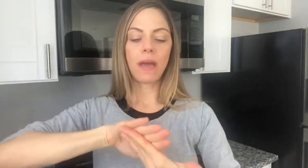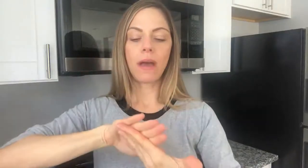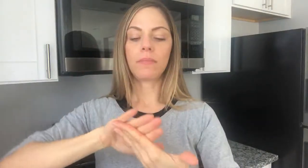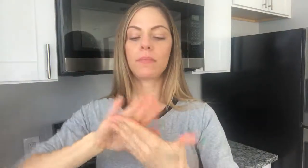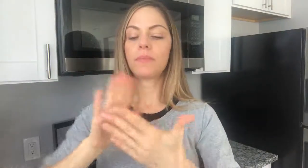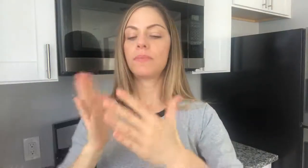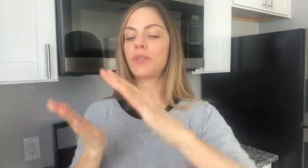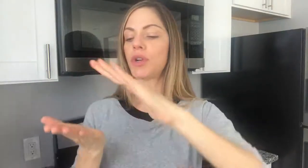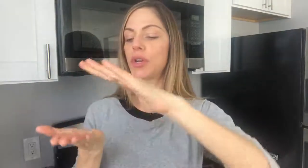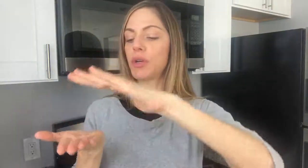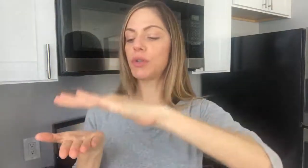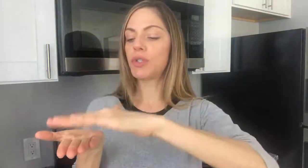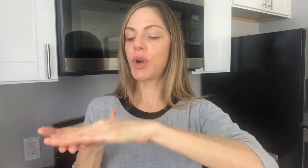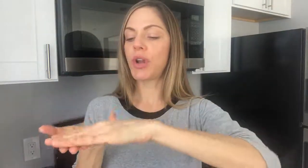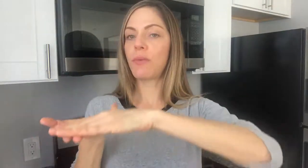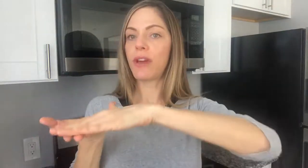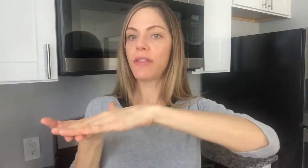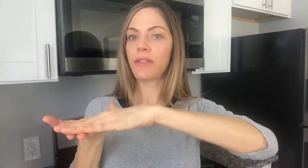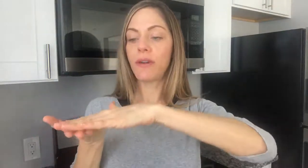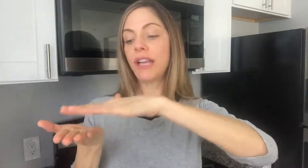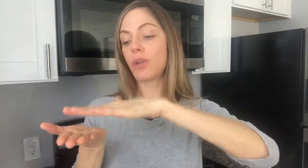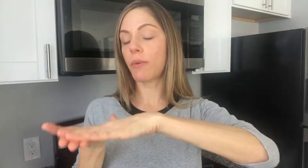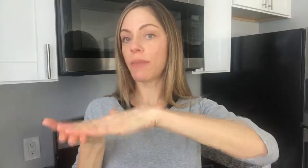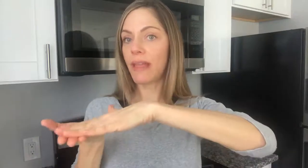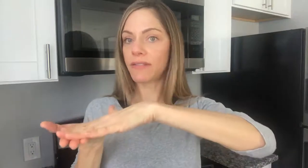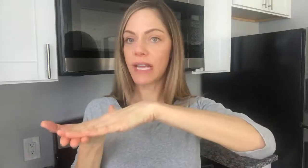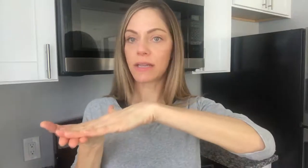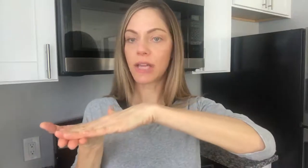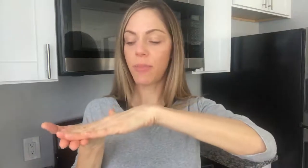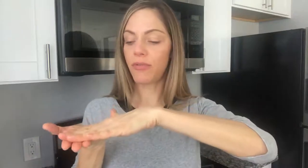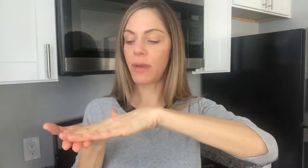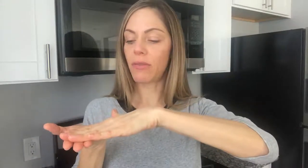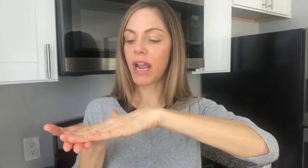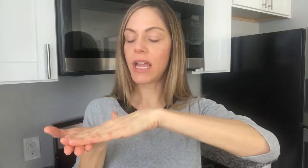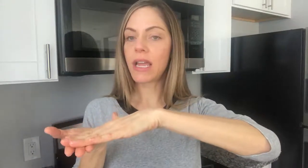"Become" So you're starting with I start with my left hand on top of my right